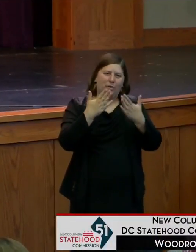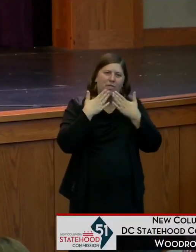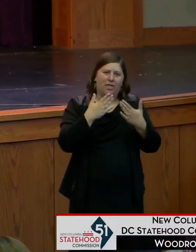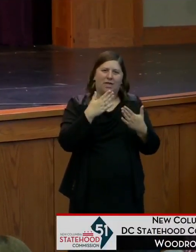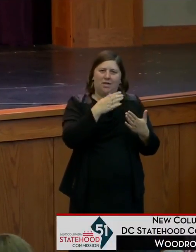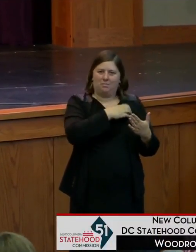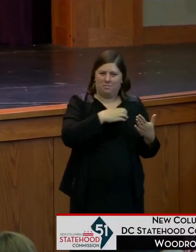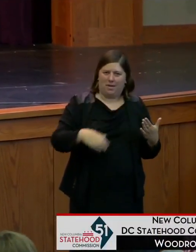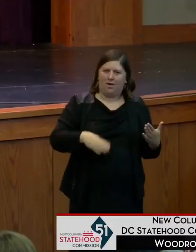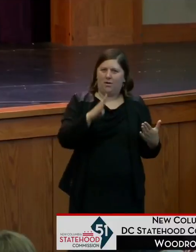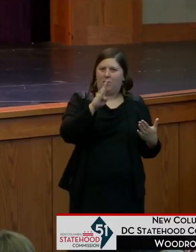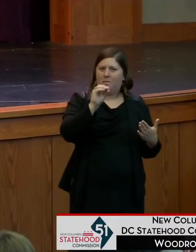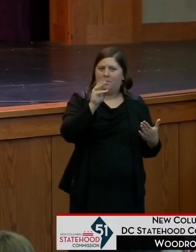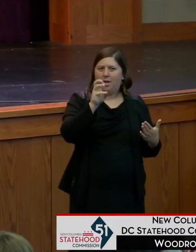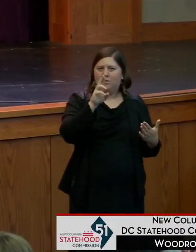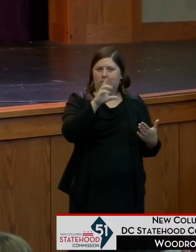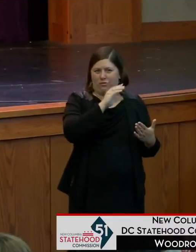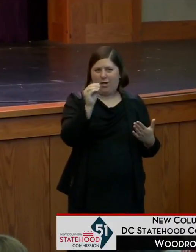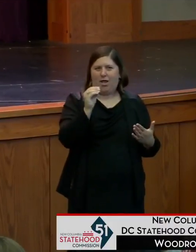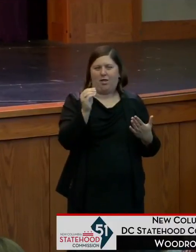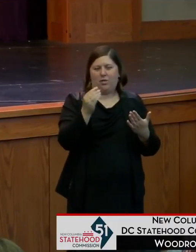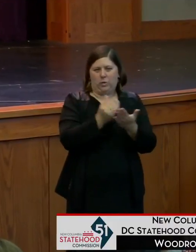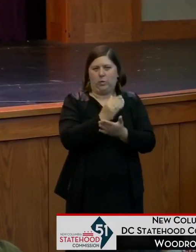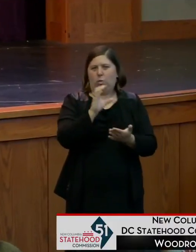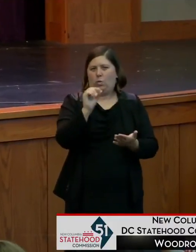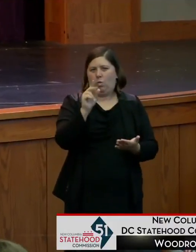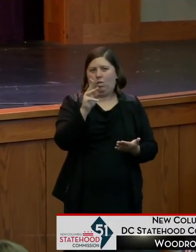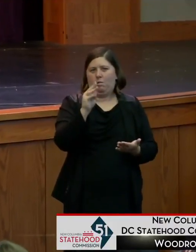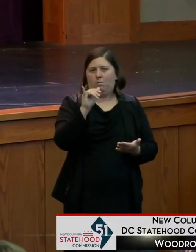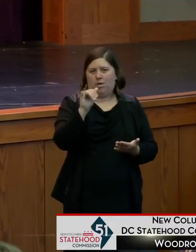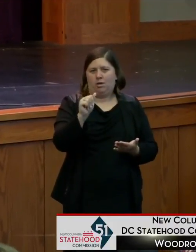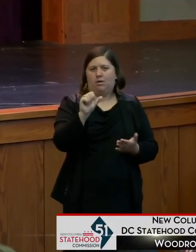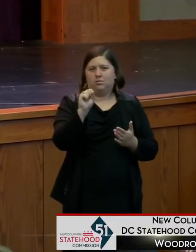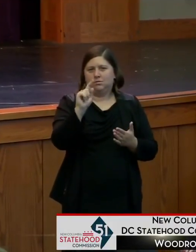COMMISSION FOR ALLOWING RESIDENTS TO TESTIFY ON THIS IMPORTANT ISSUE.